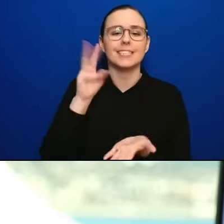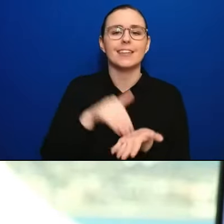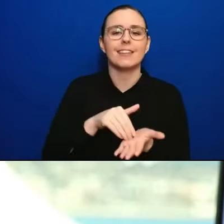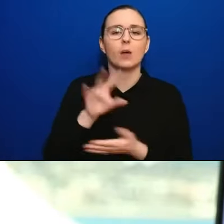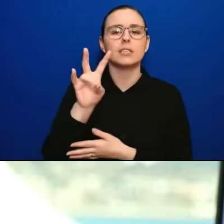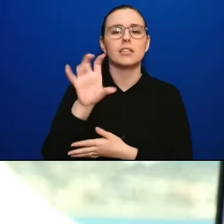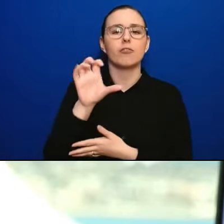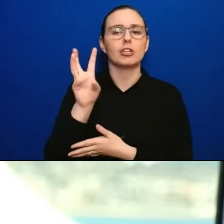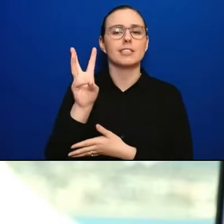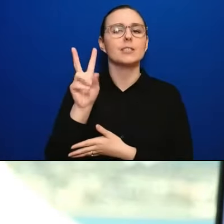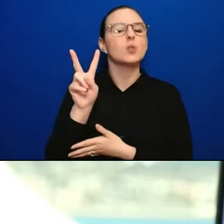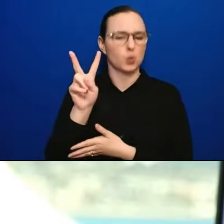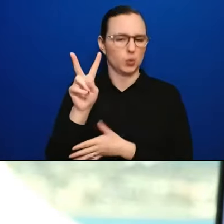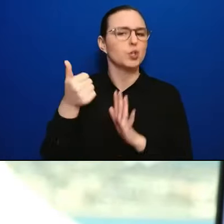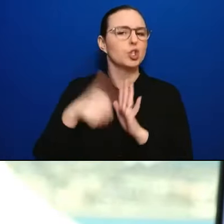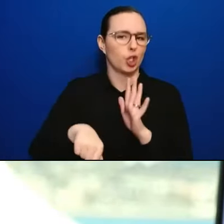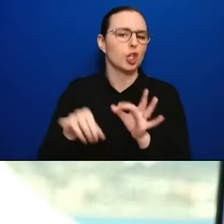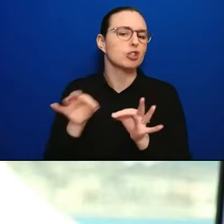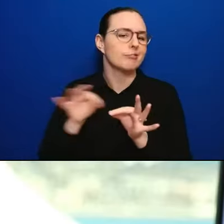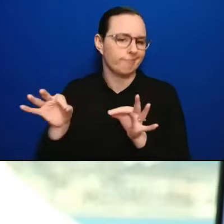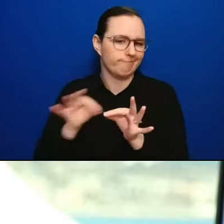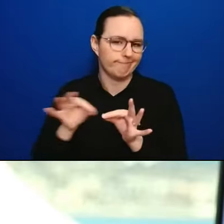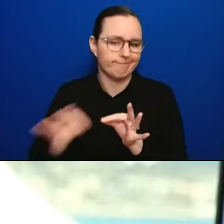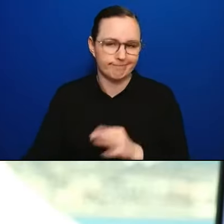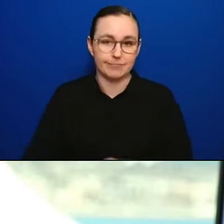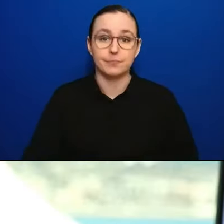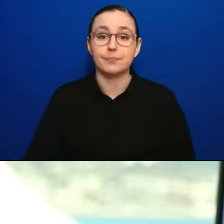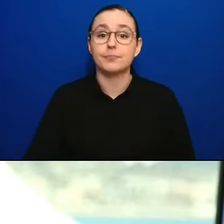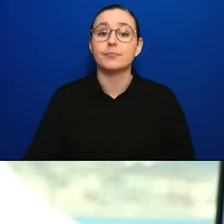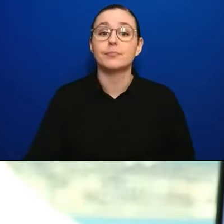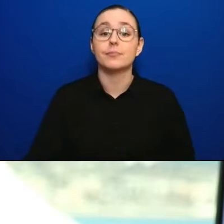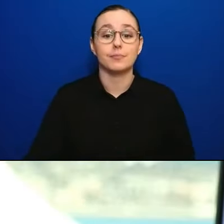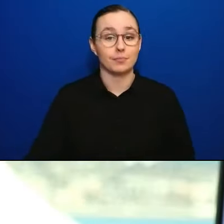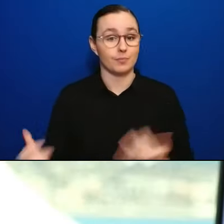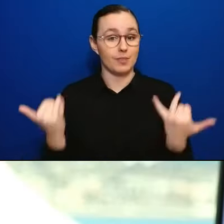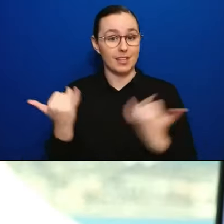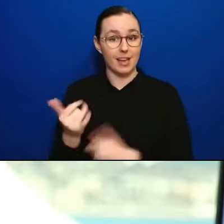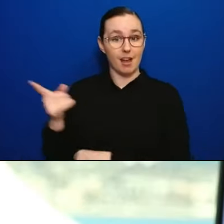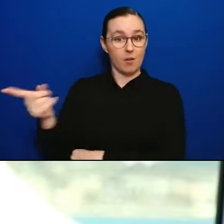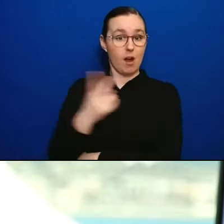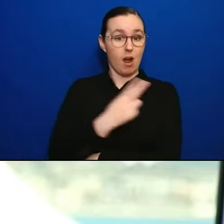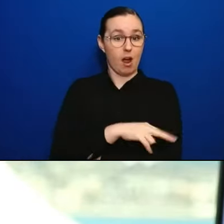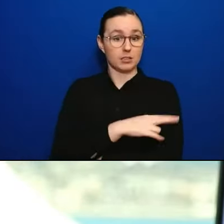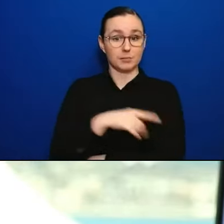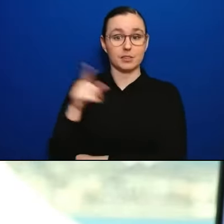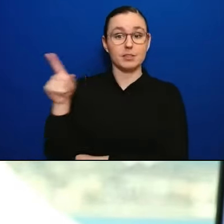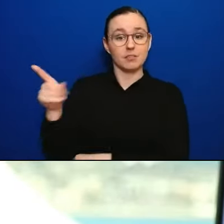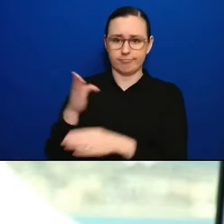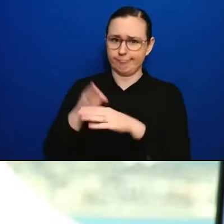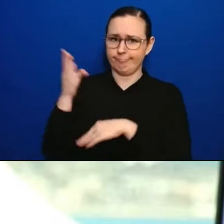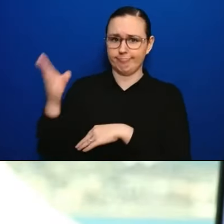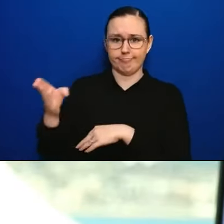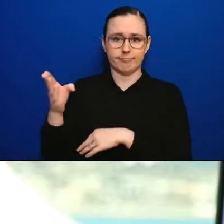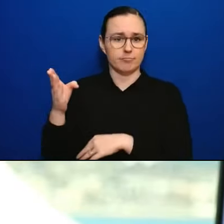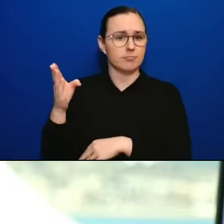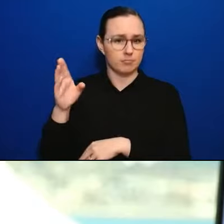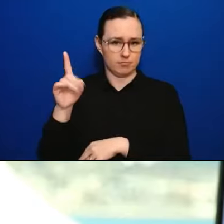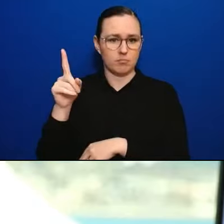weather patterns have caused wed 6,762 surgical postponements.